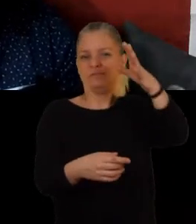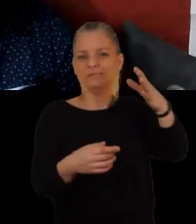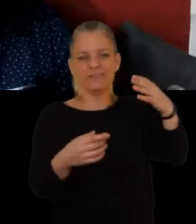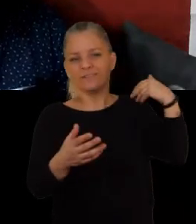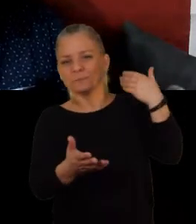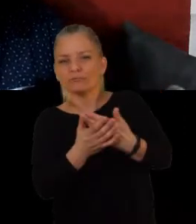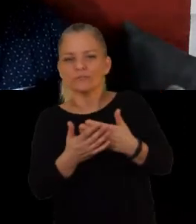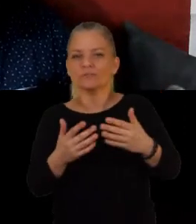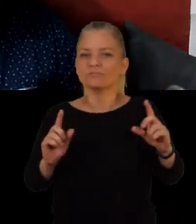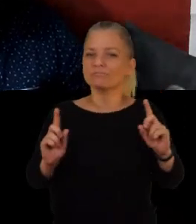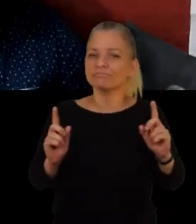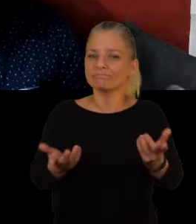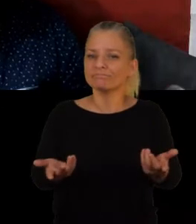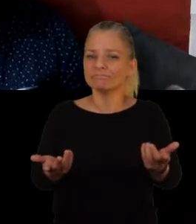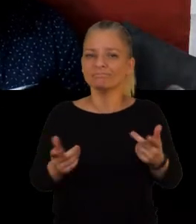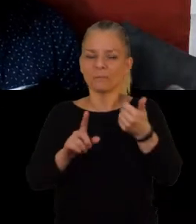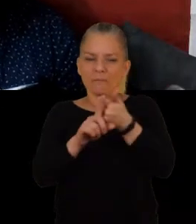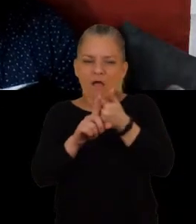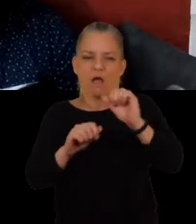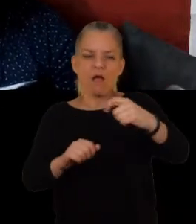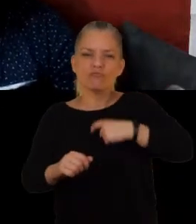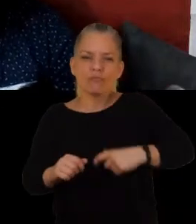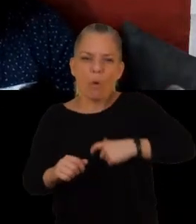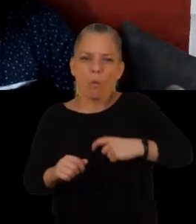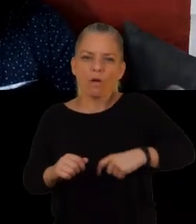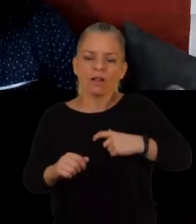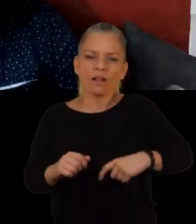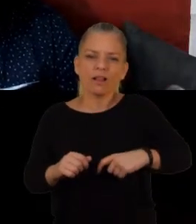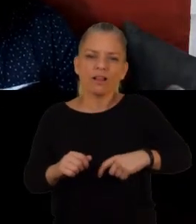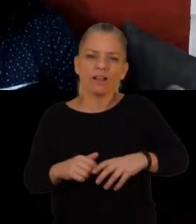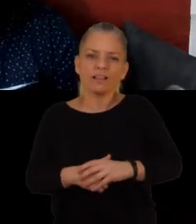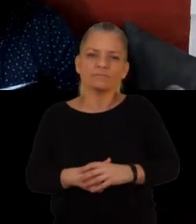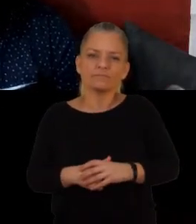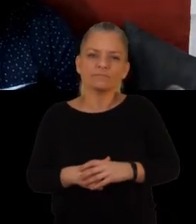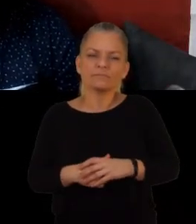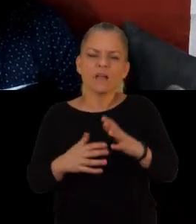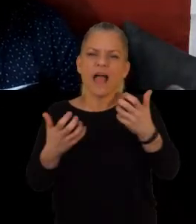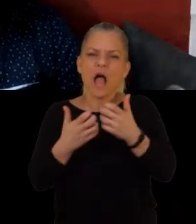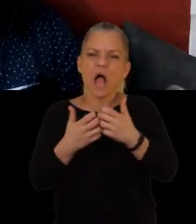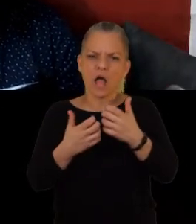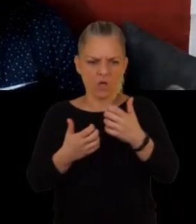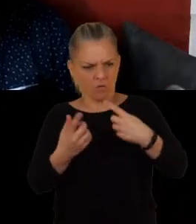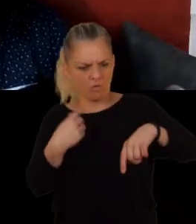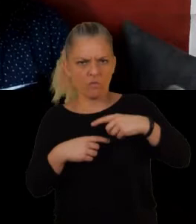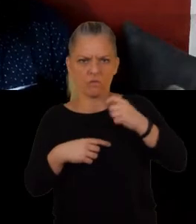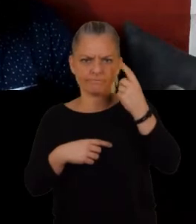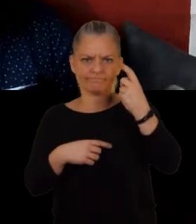learning a lot about as well from ex experience of peers and and their roles and and ways of